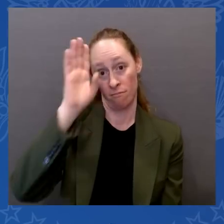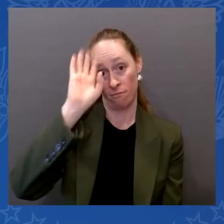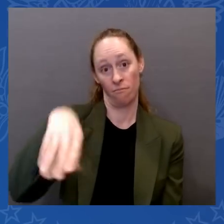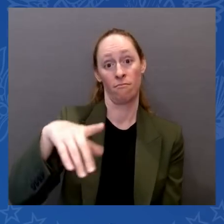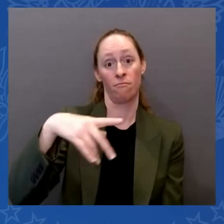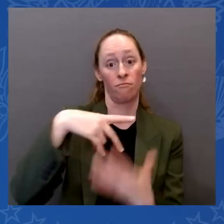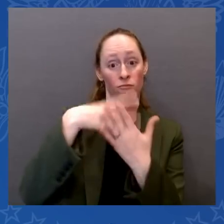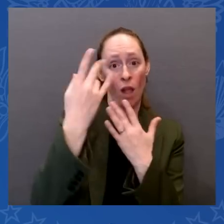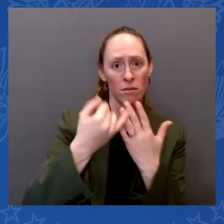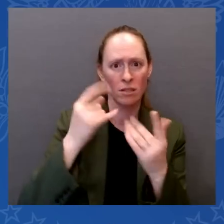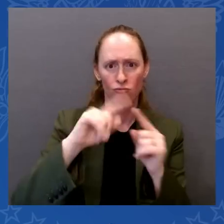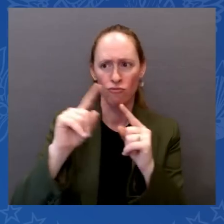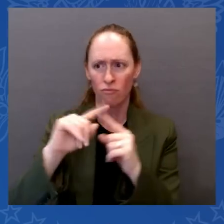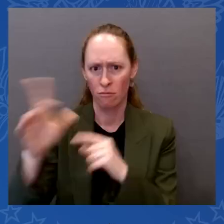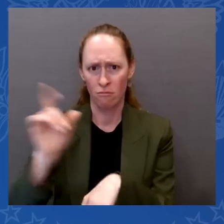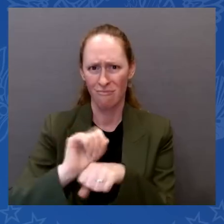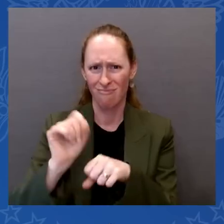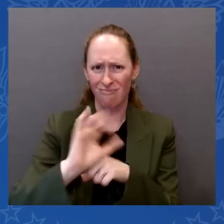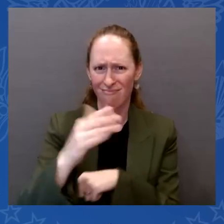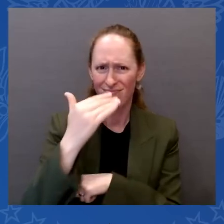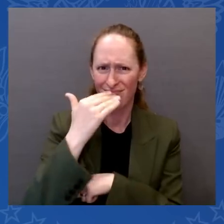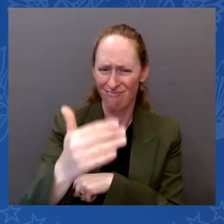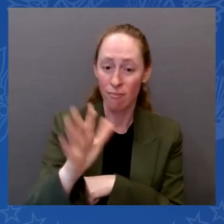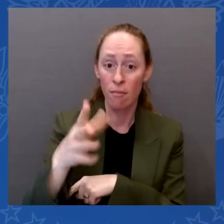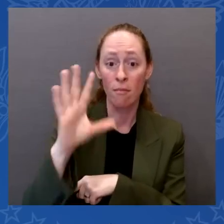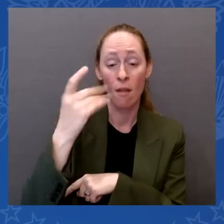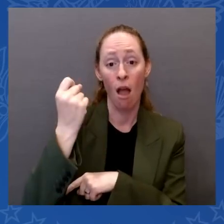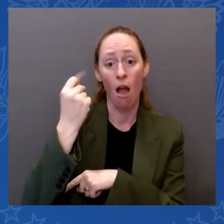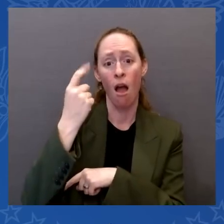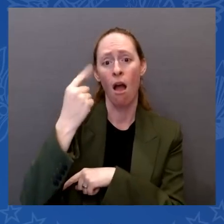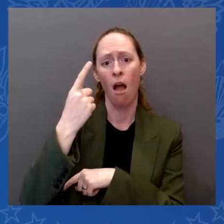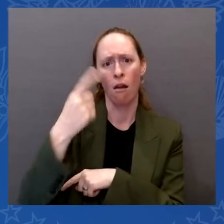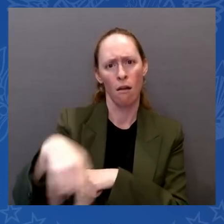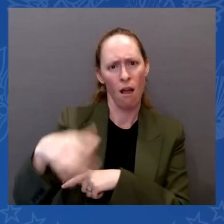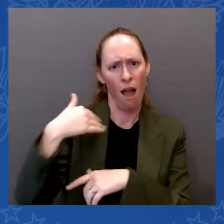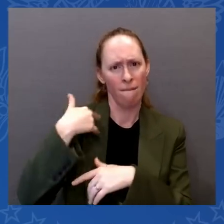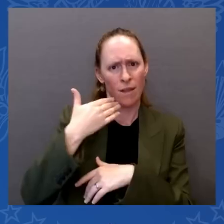that we don't just need more jobs. This country needs more middle class union jobs.